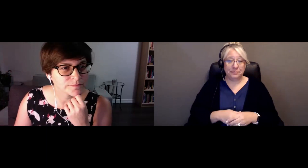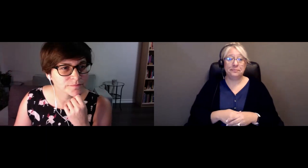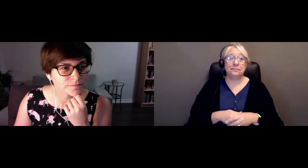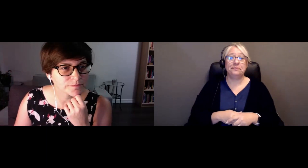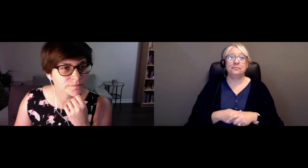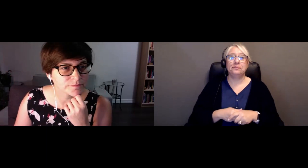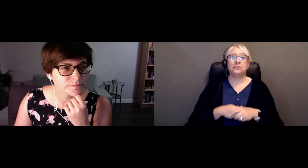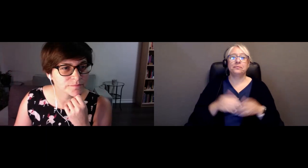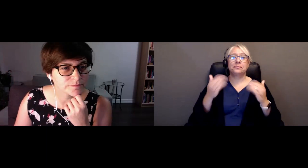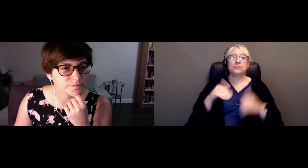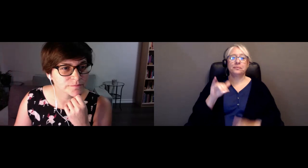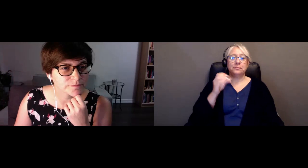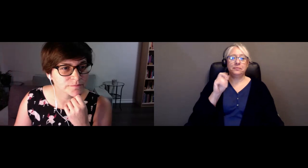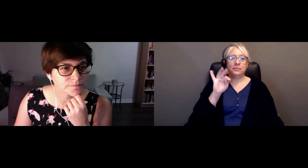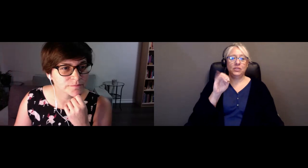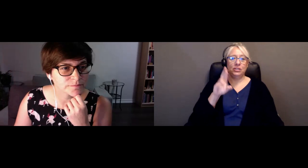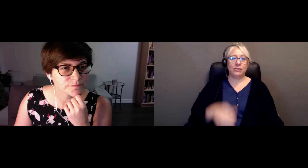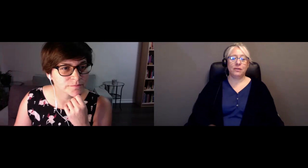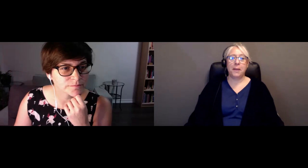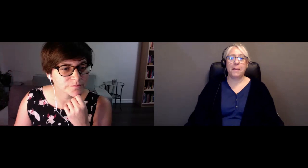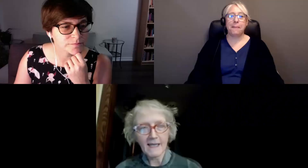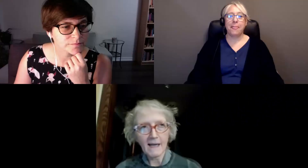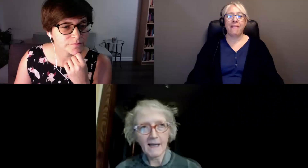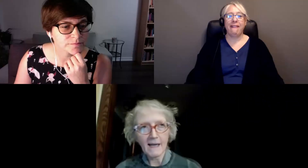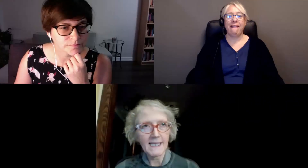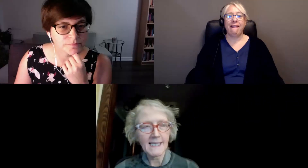I put in the chat I thought it was a false dichotomy, because